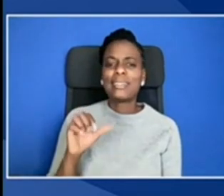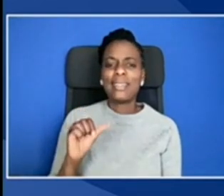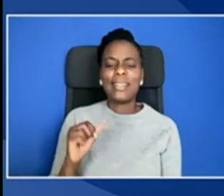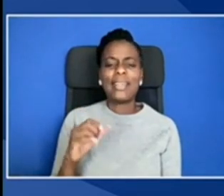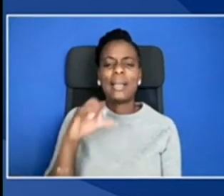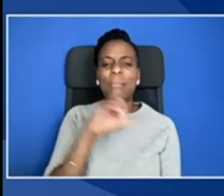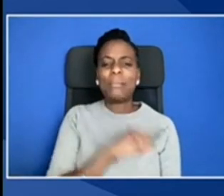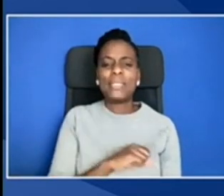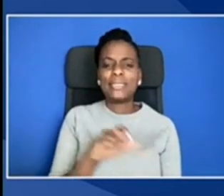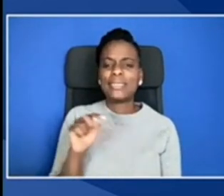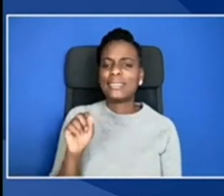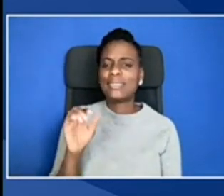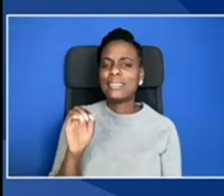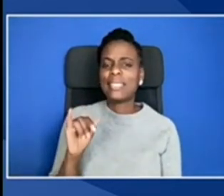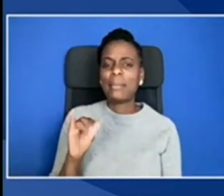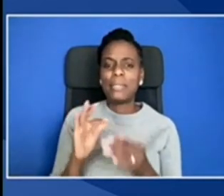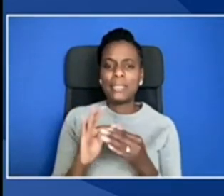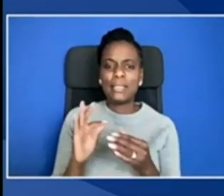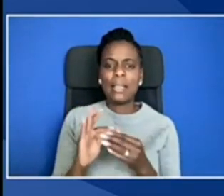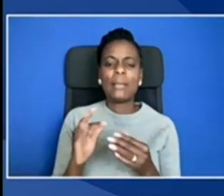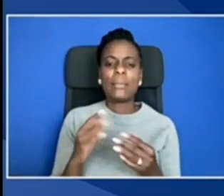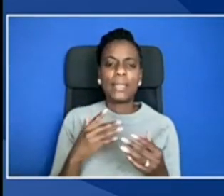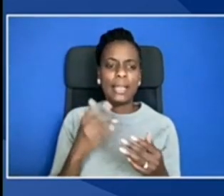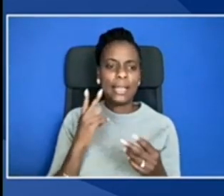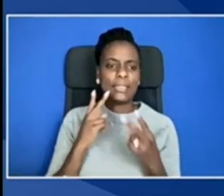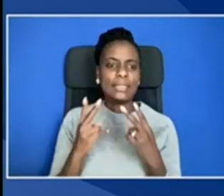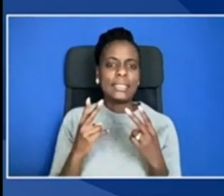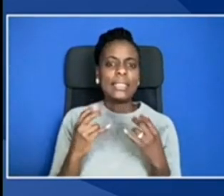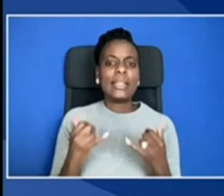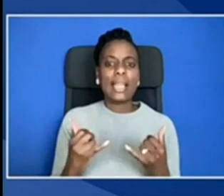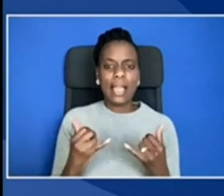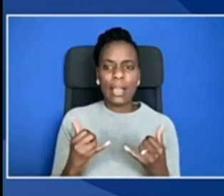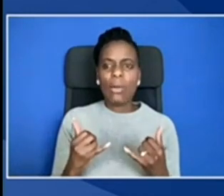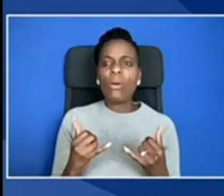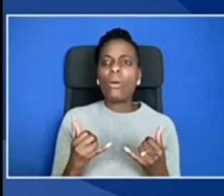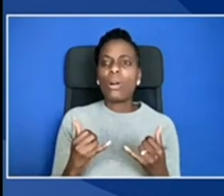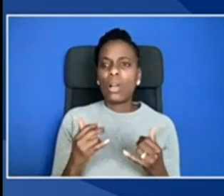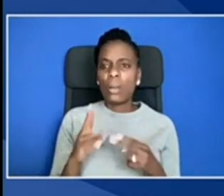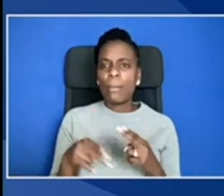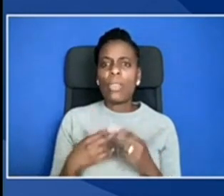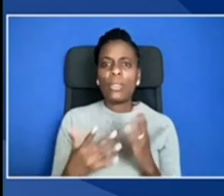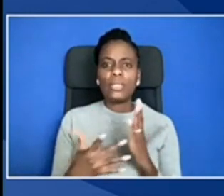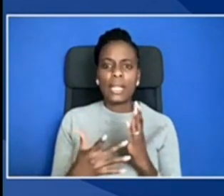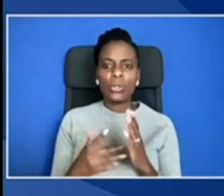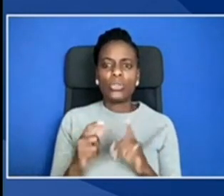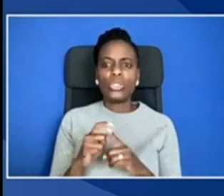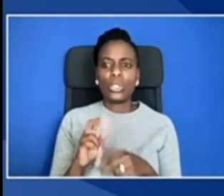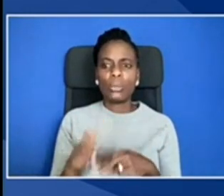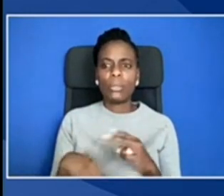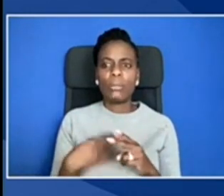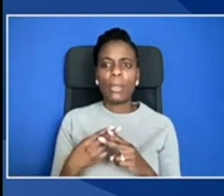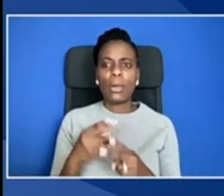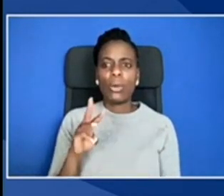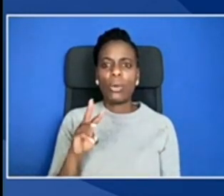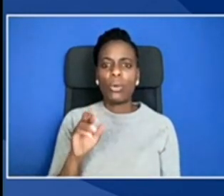it now. And I hear you on the technical nature of the term waiver, but I don't think there's any way around reading the regs unless I'm really misreading the